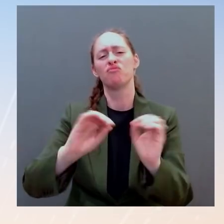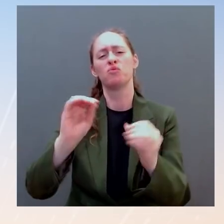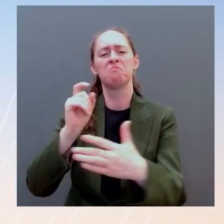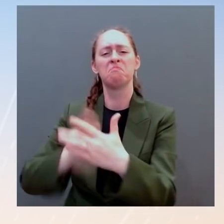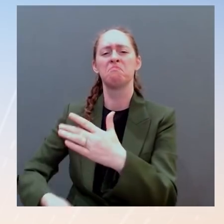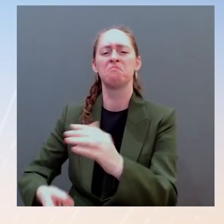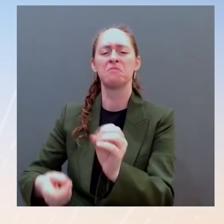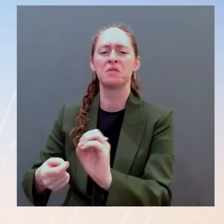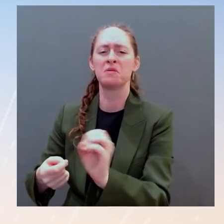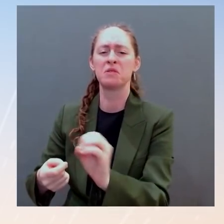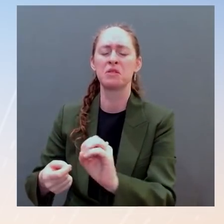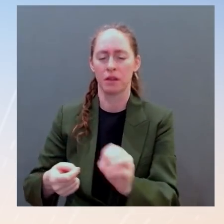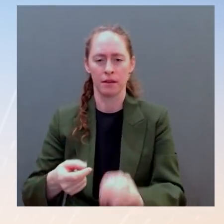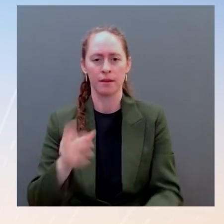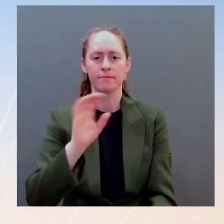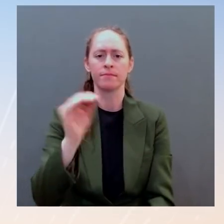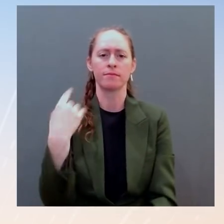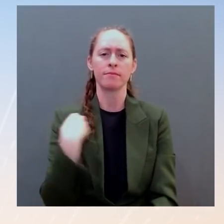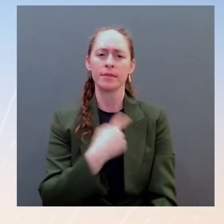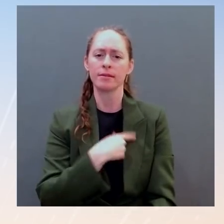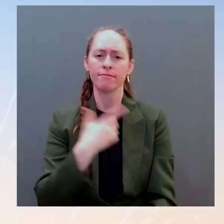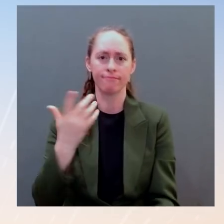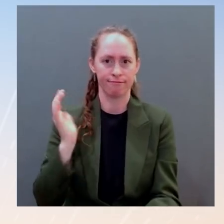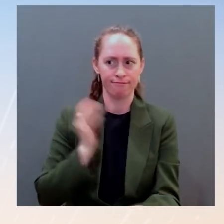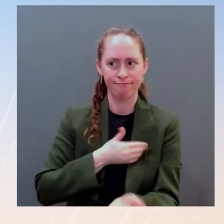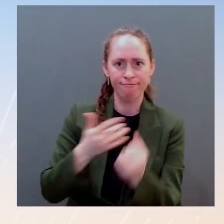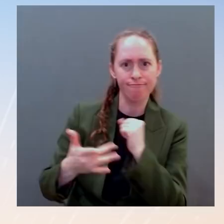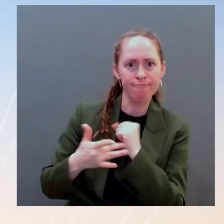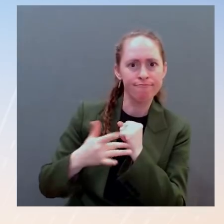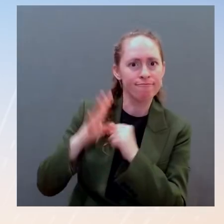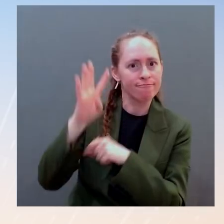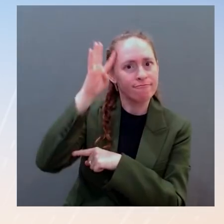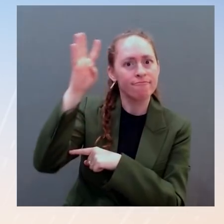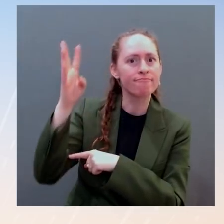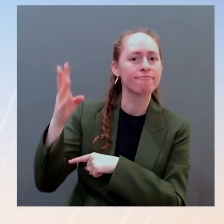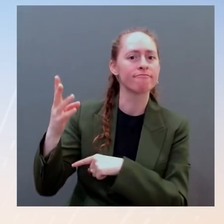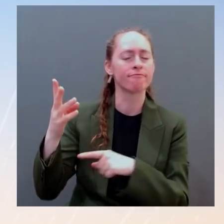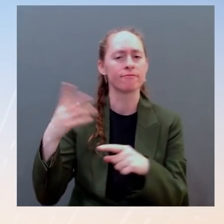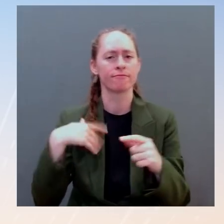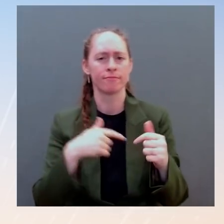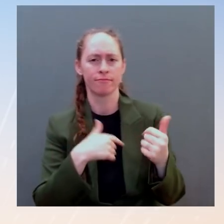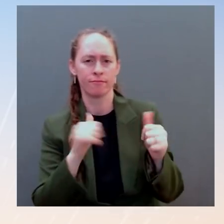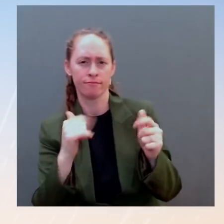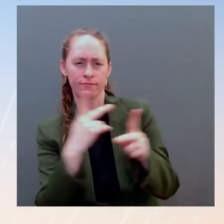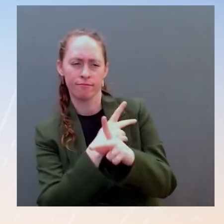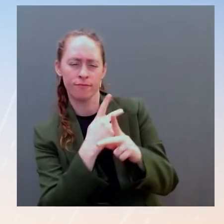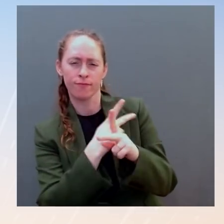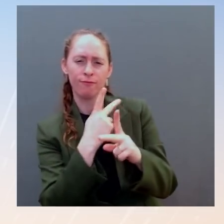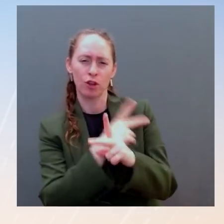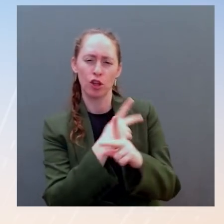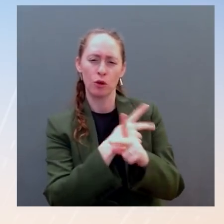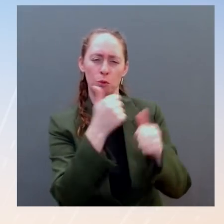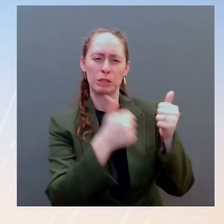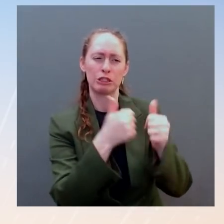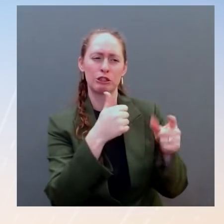this is an ongoing process. And we're certainly looking at where we see costs being raised at a time where we're seeing heightened inflation;